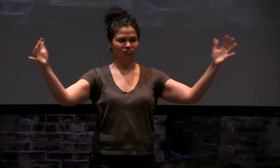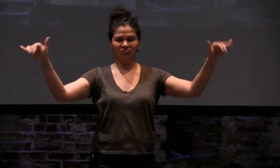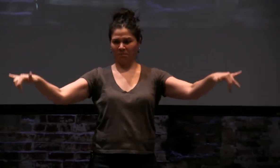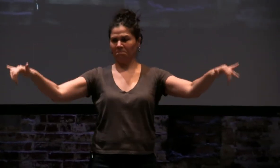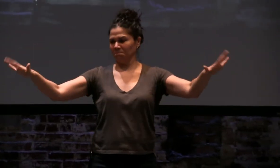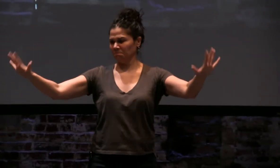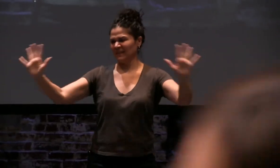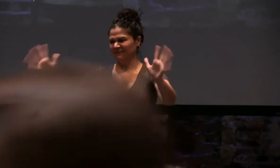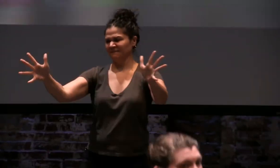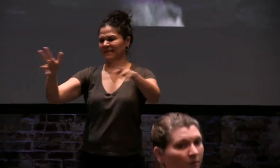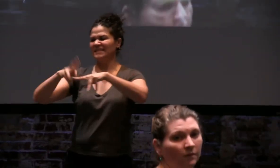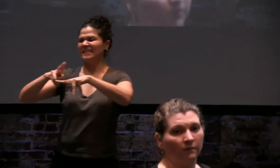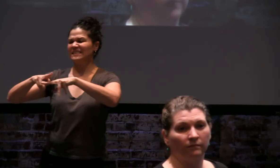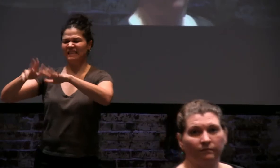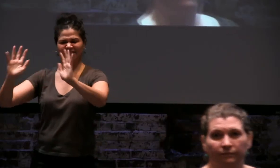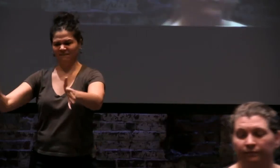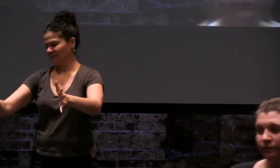And you can just sit wherever you need to sit.